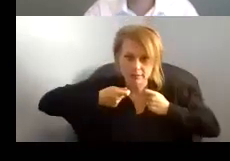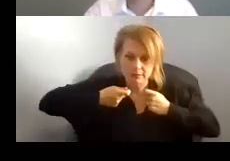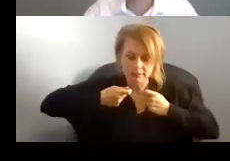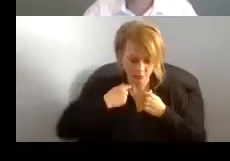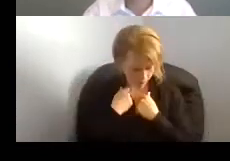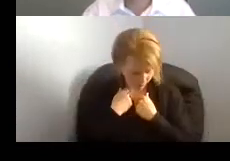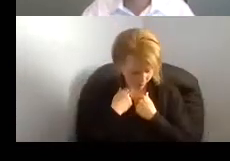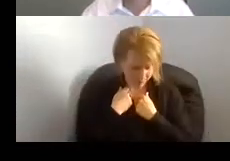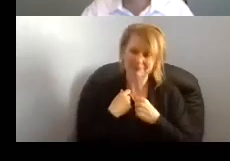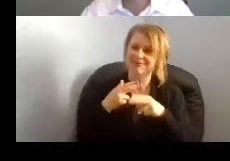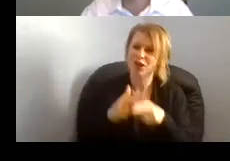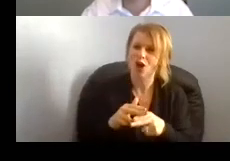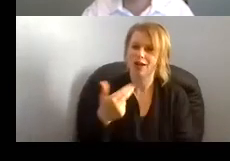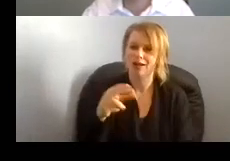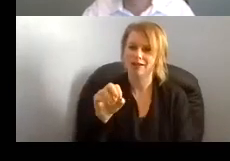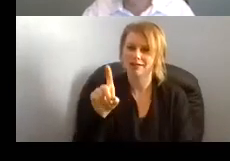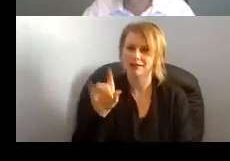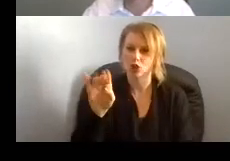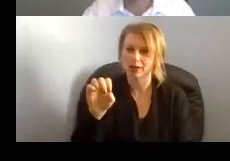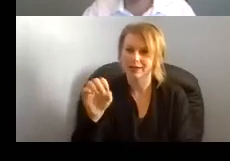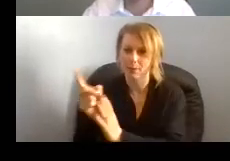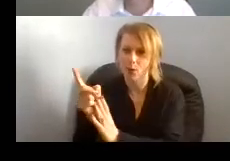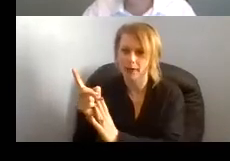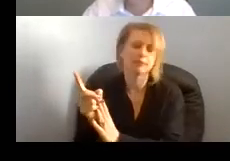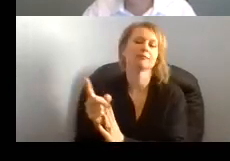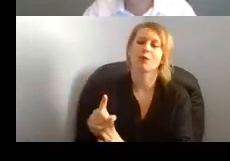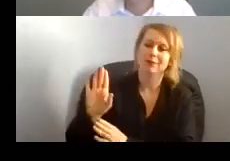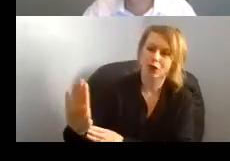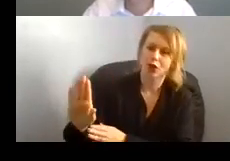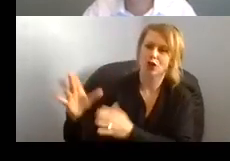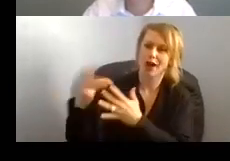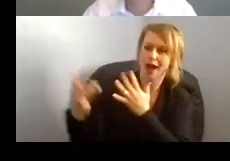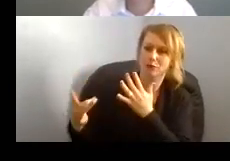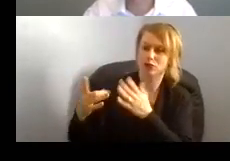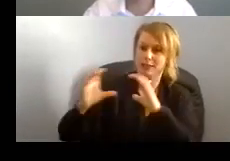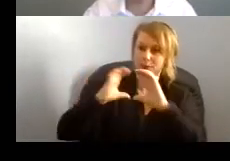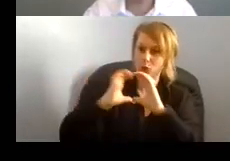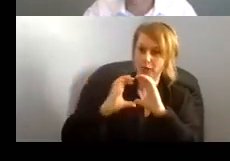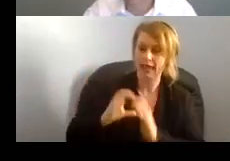and when she had the hood up, that was her way of communicating she wasn’t accessible at that point. And he agreed he would not